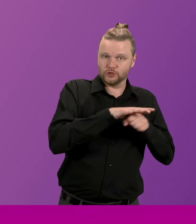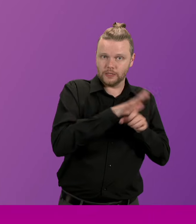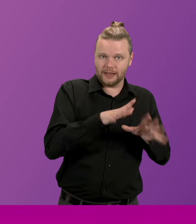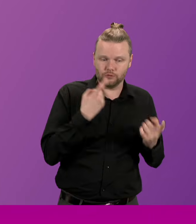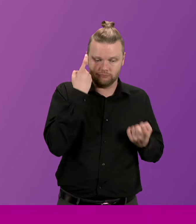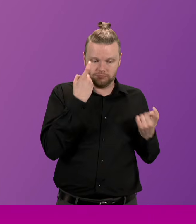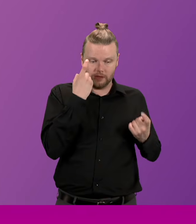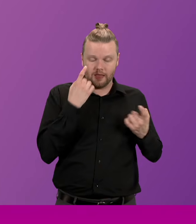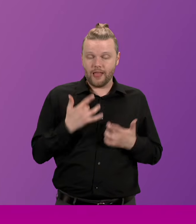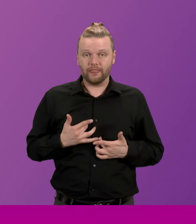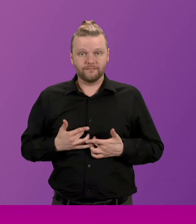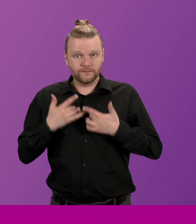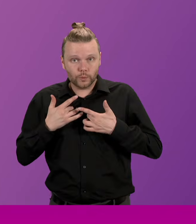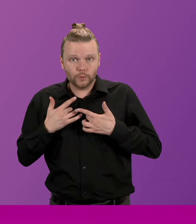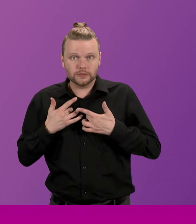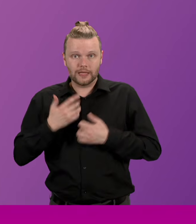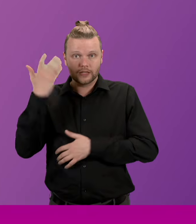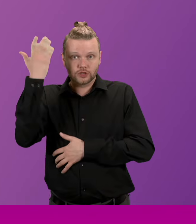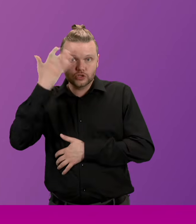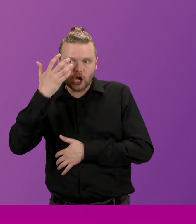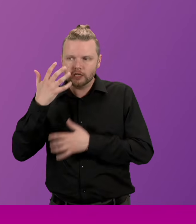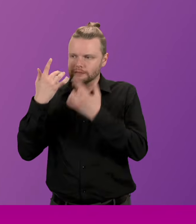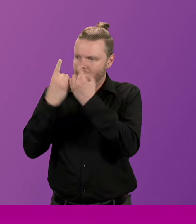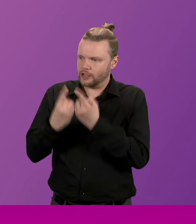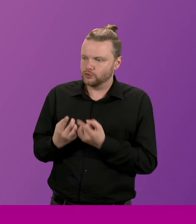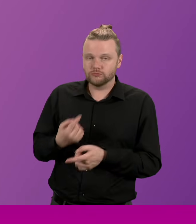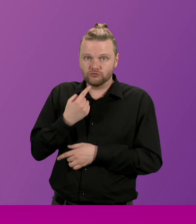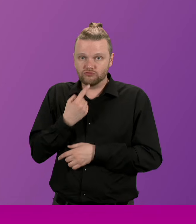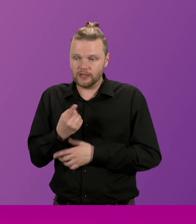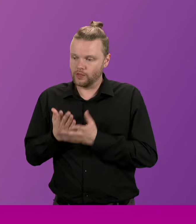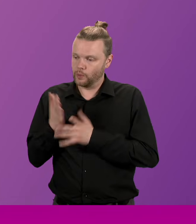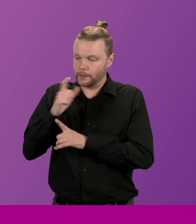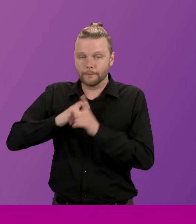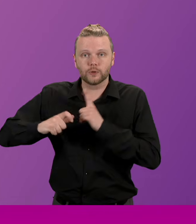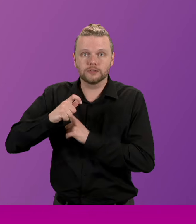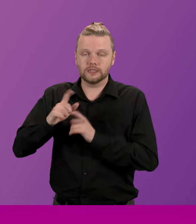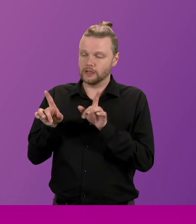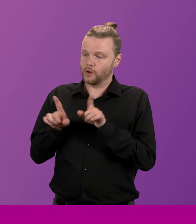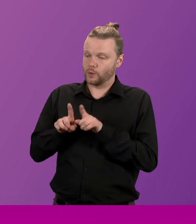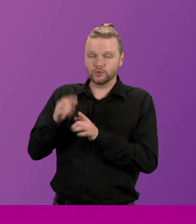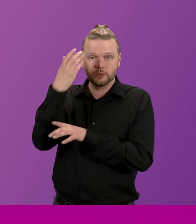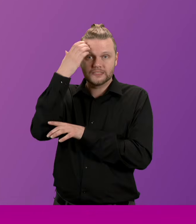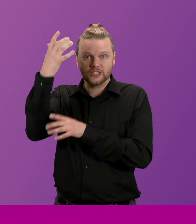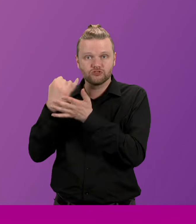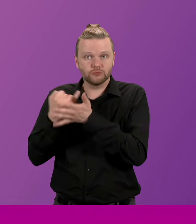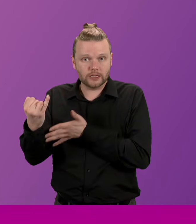the views, concerns and issues raised by communities and statutory objectors will